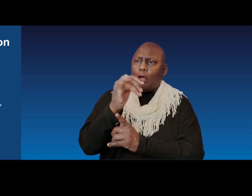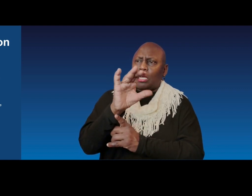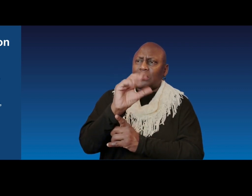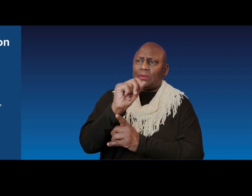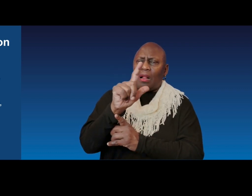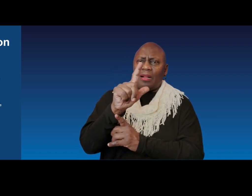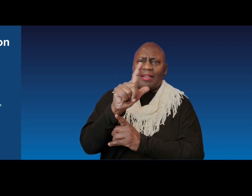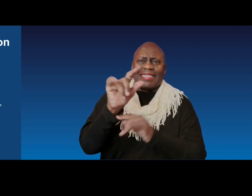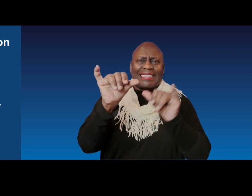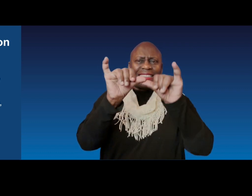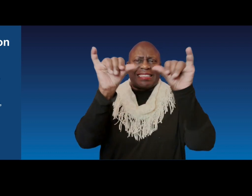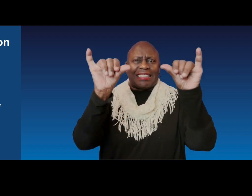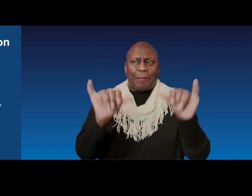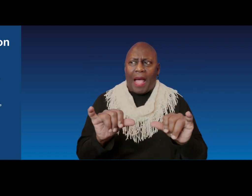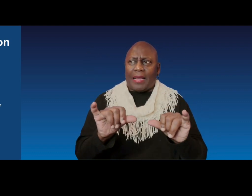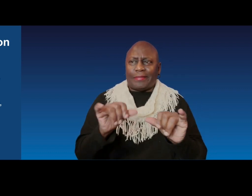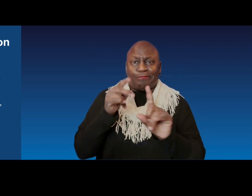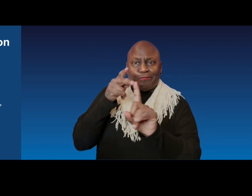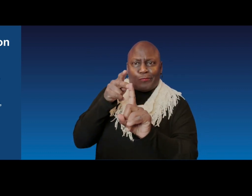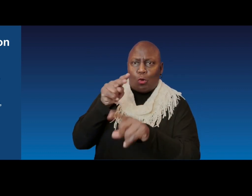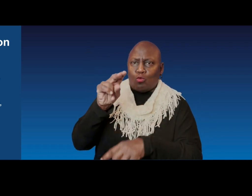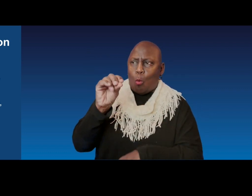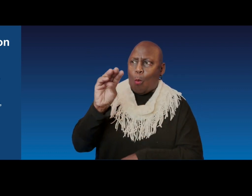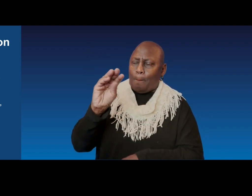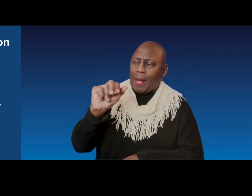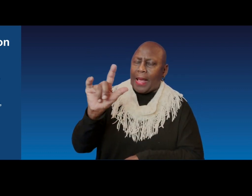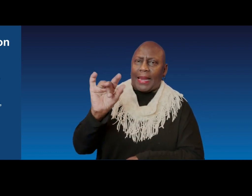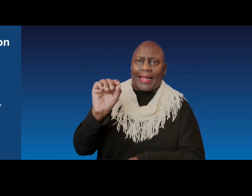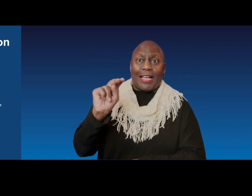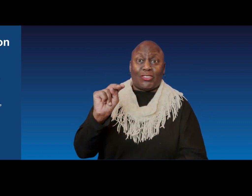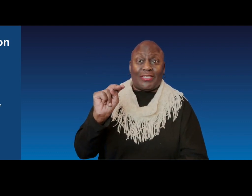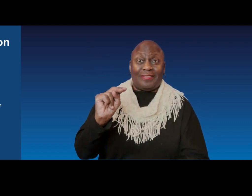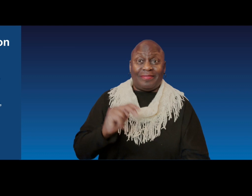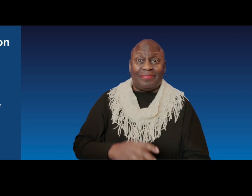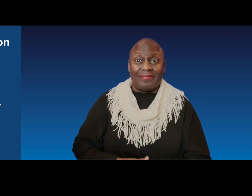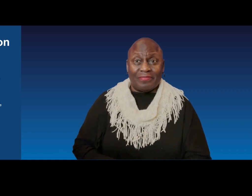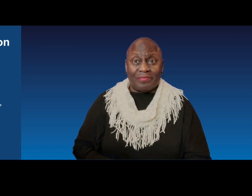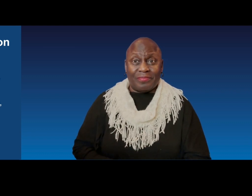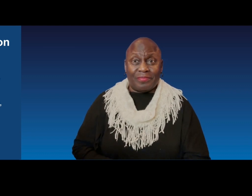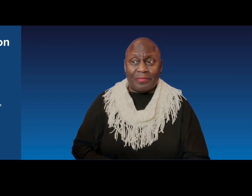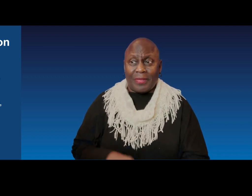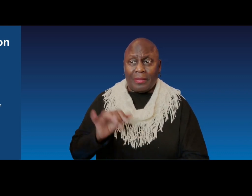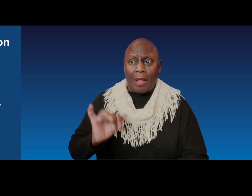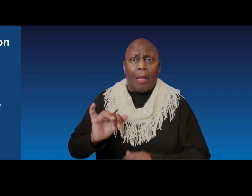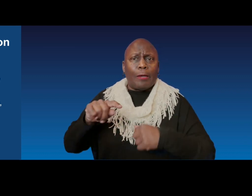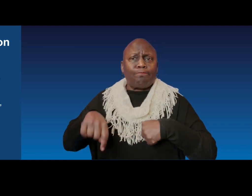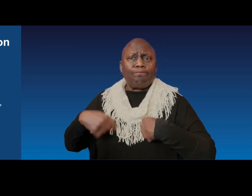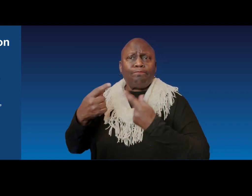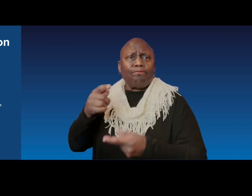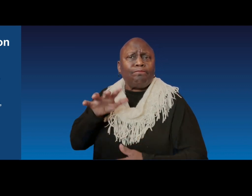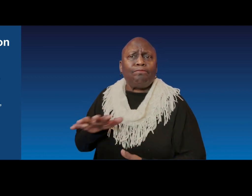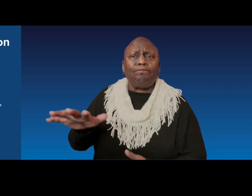Because it's related to the ideological systemization, normalization.